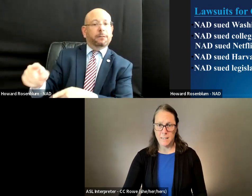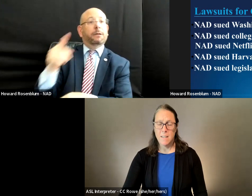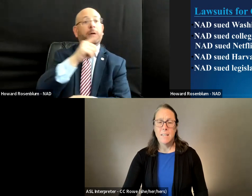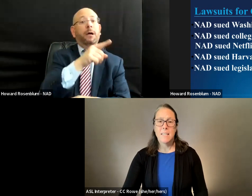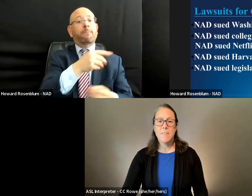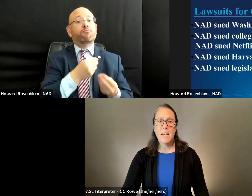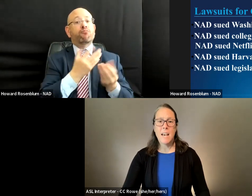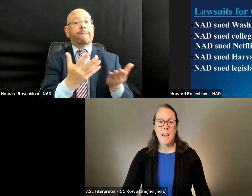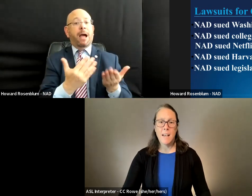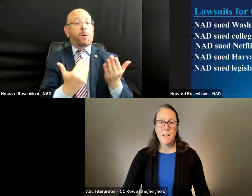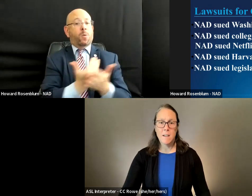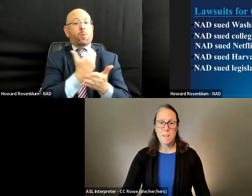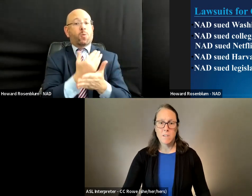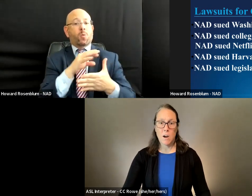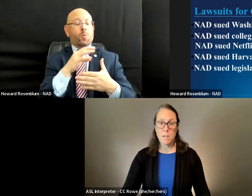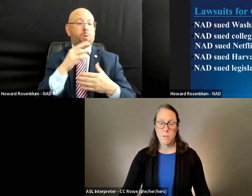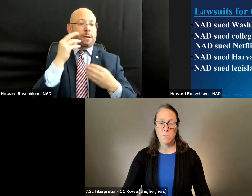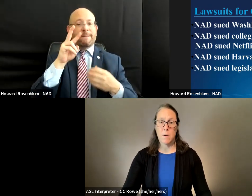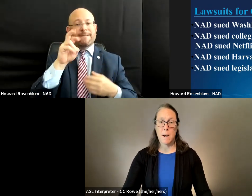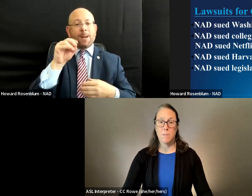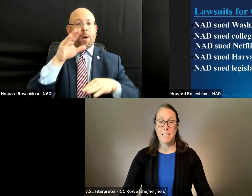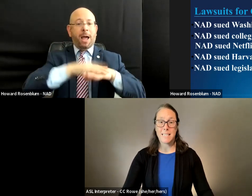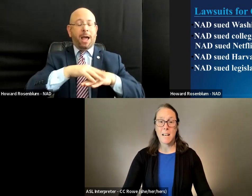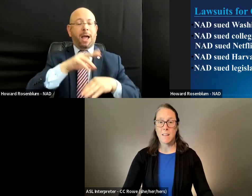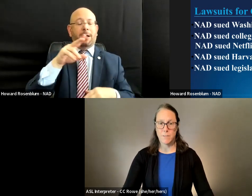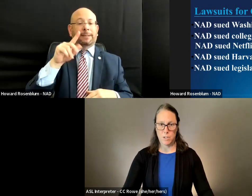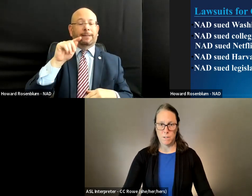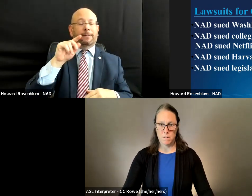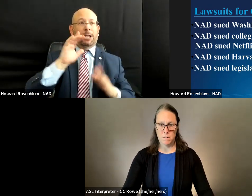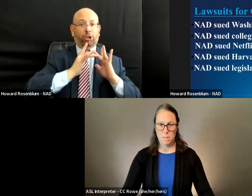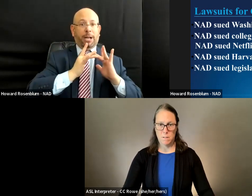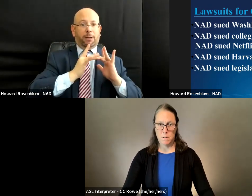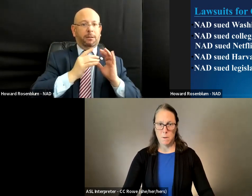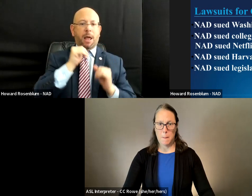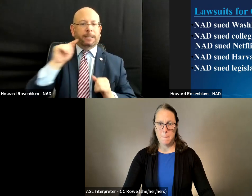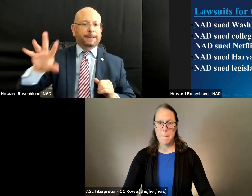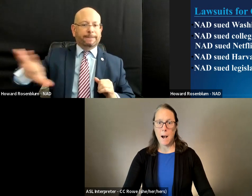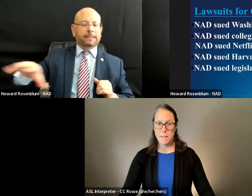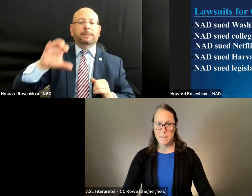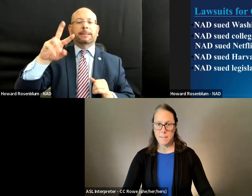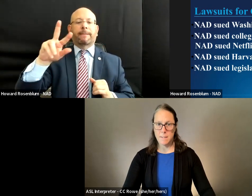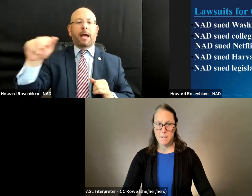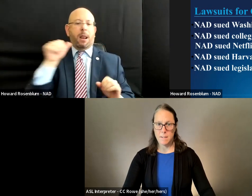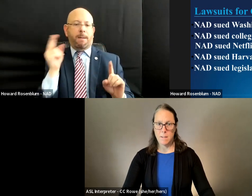apply to anything on the Internet. This is where CVAA comes in, if you remember me discussing it,